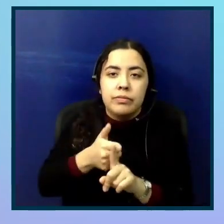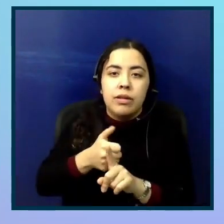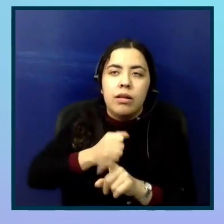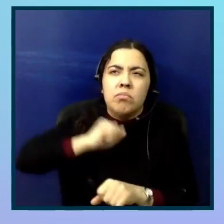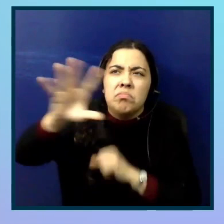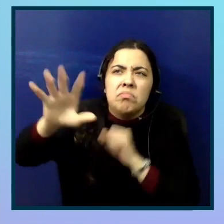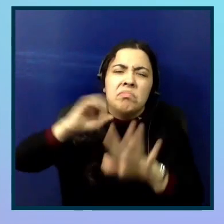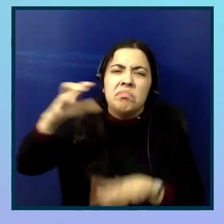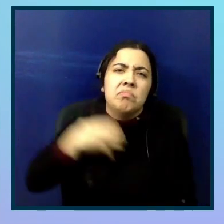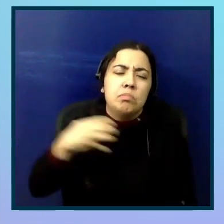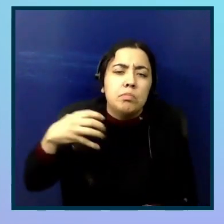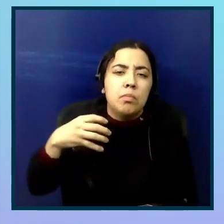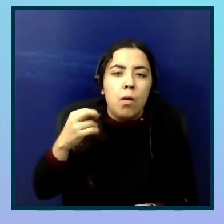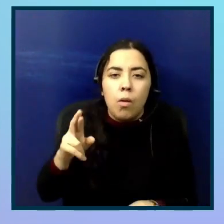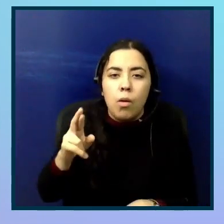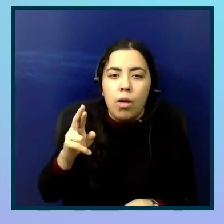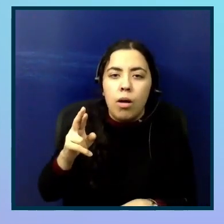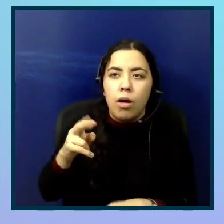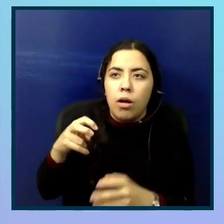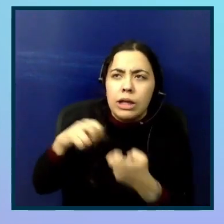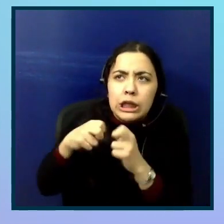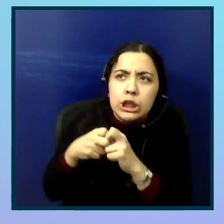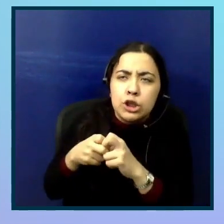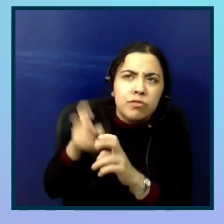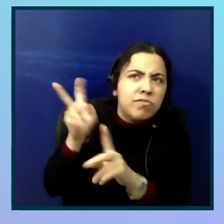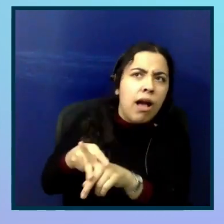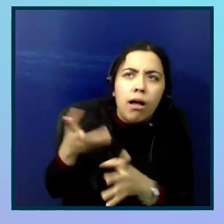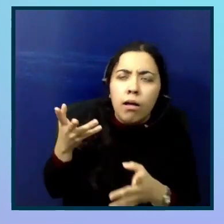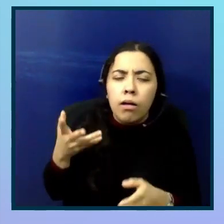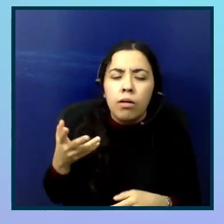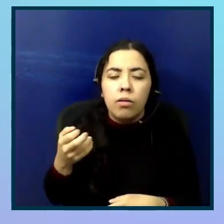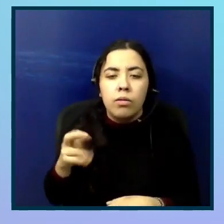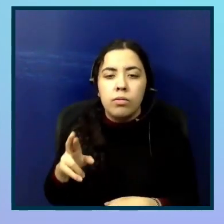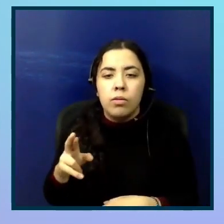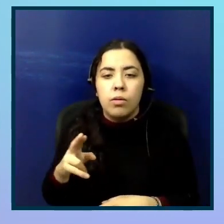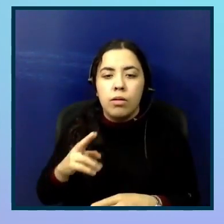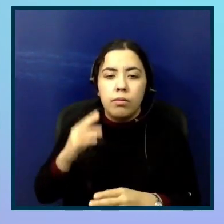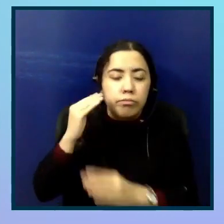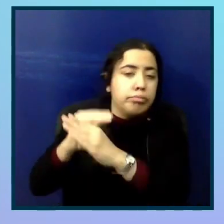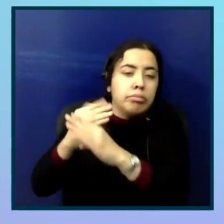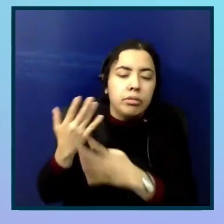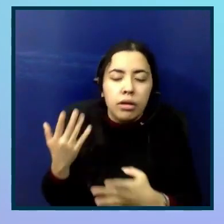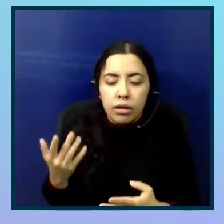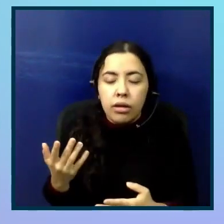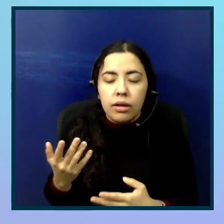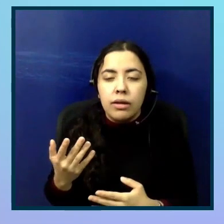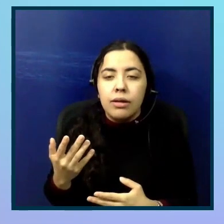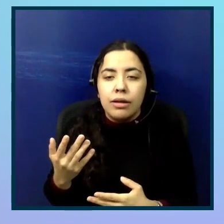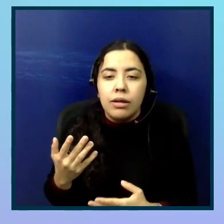Like things that we wish were not the main impetus for getting the accessibility work done, but they often are.